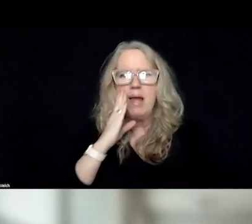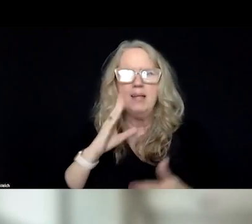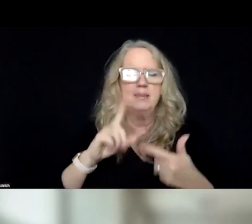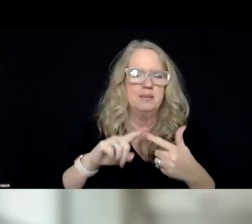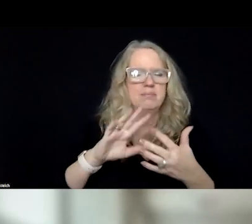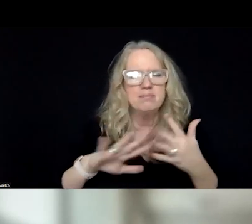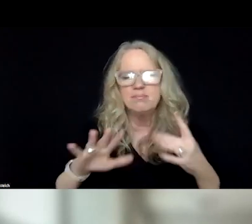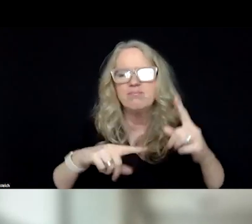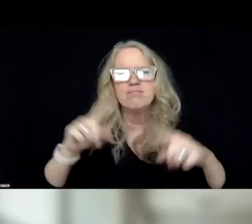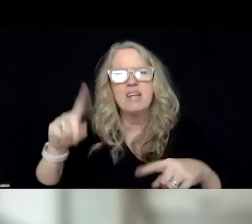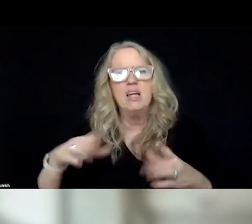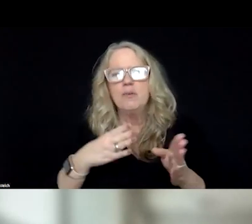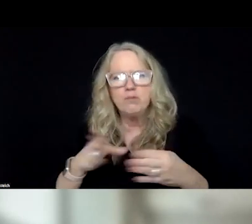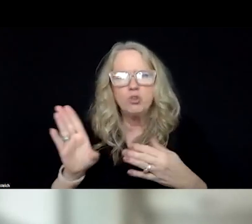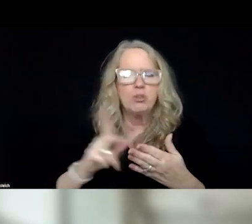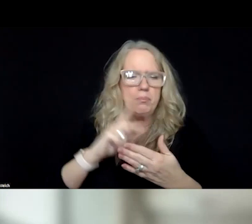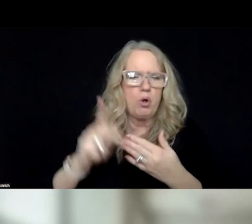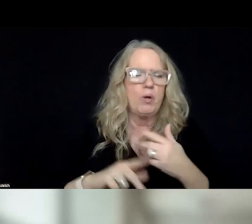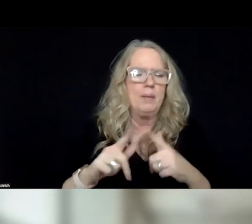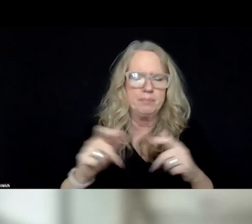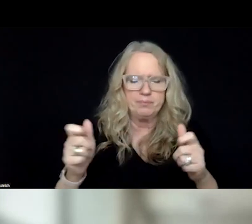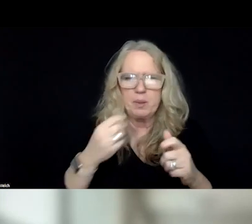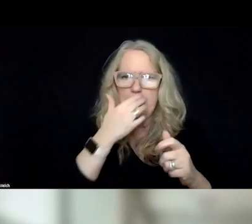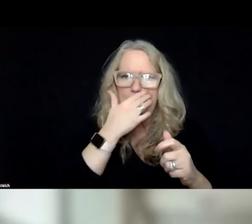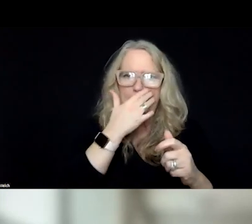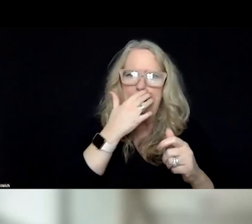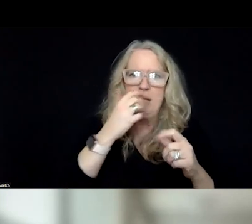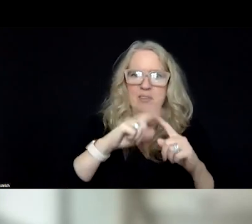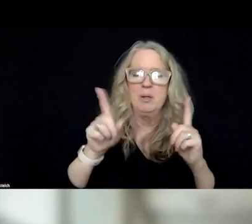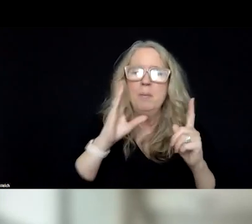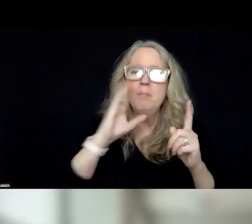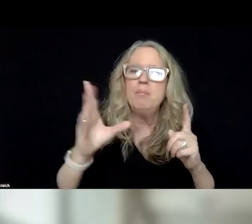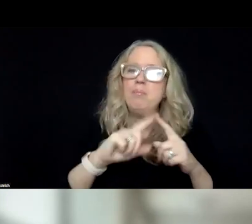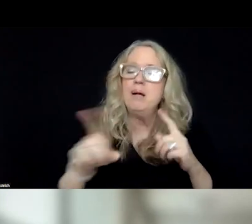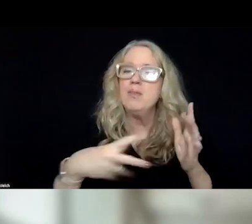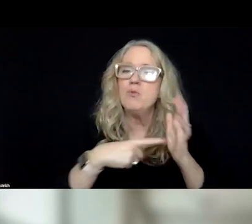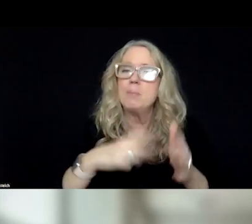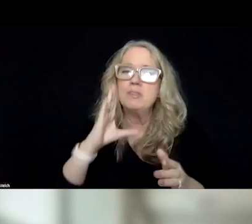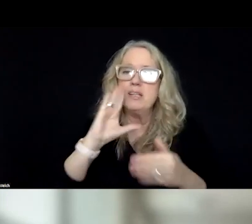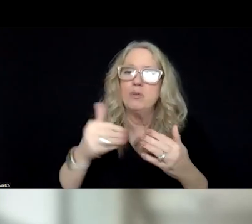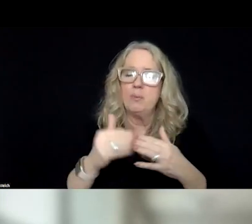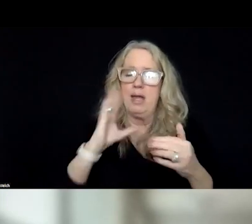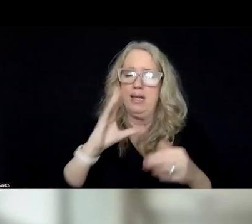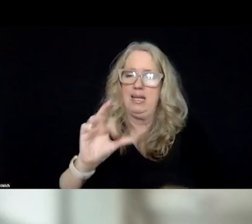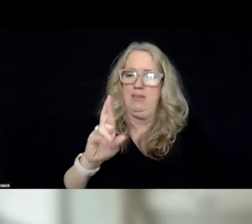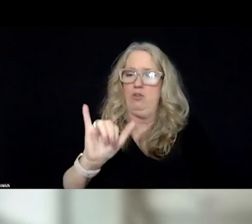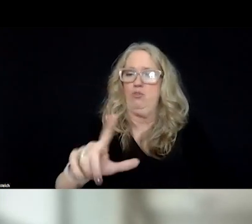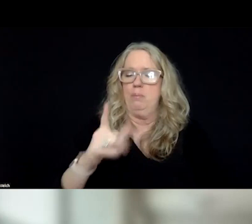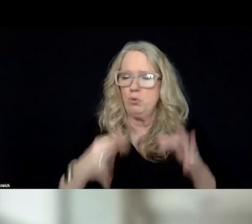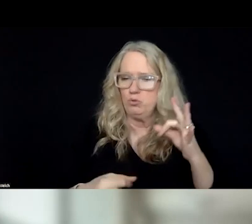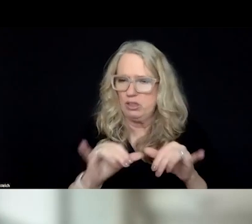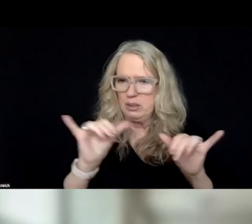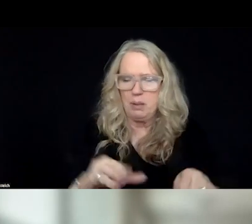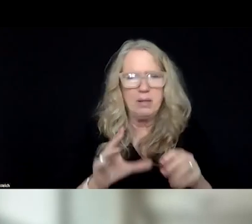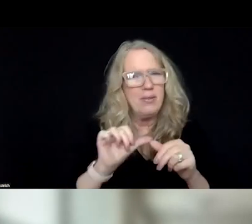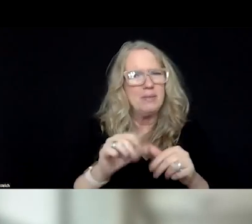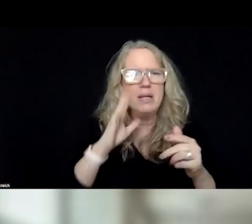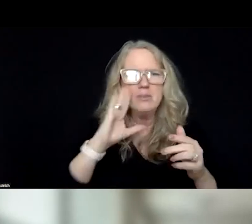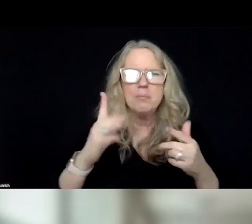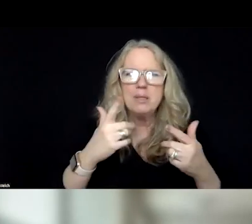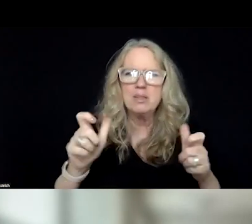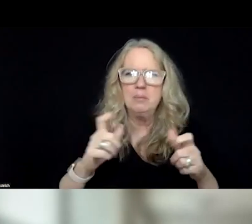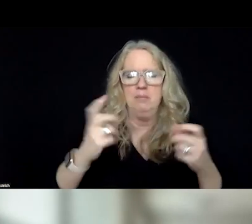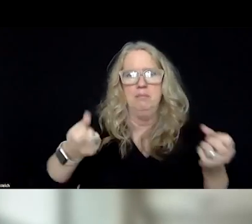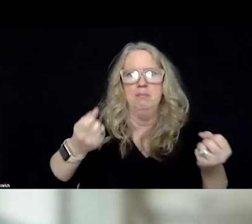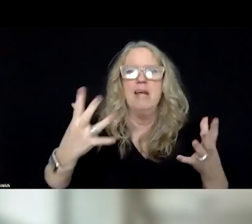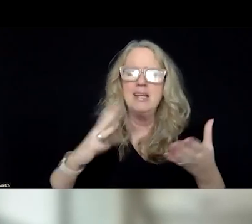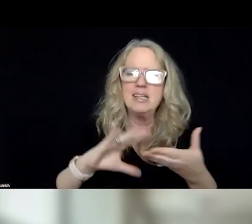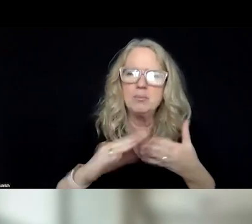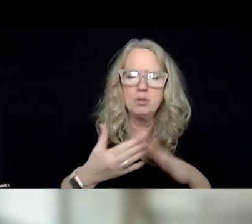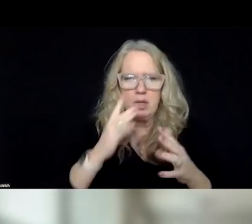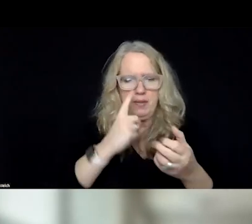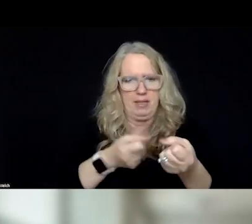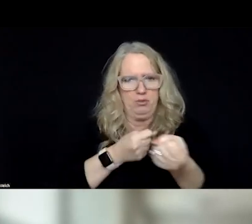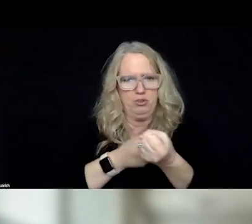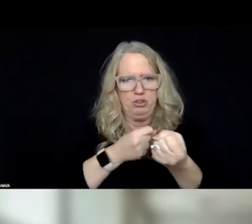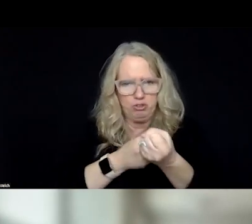DIVERSION PROGRAMS, YET THE OVER REPRESENTATION REMAINS A ISSUE. THIS IS SUCH A COMPLEX